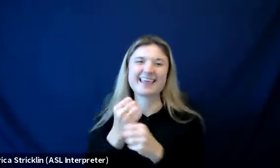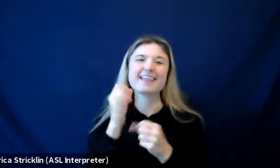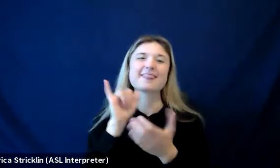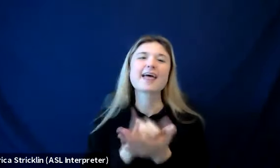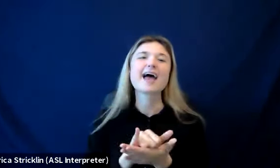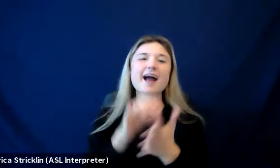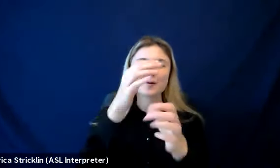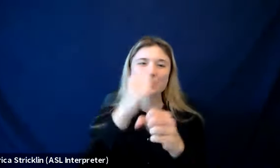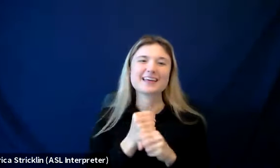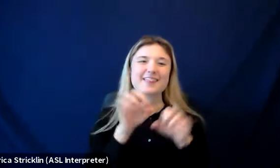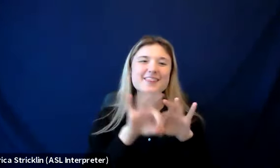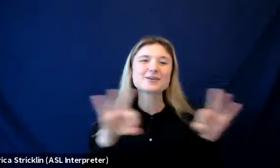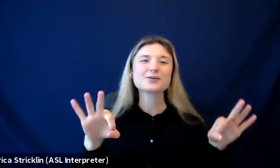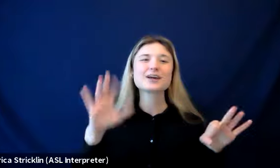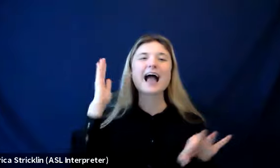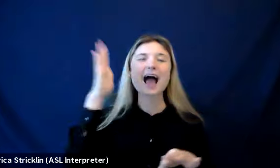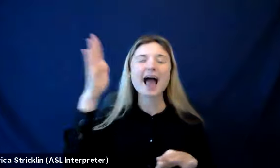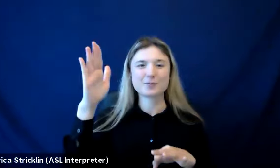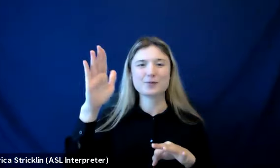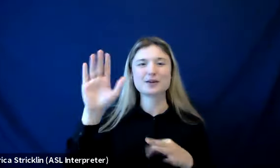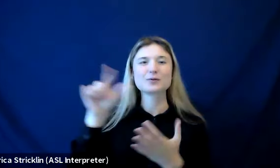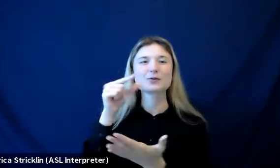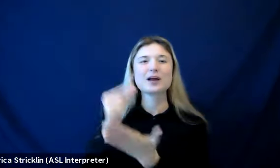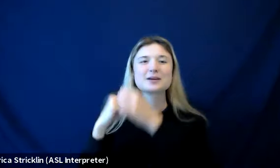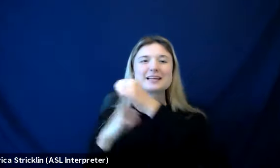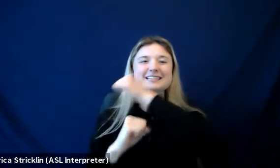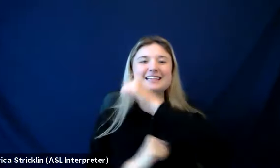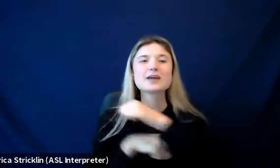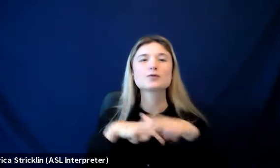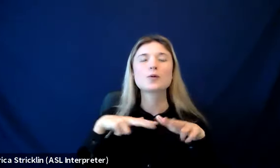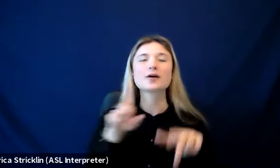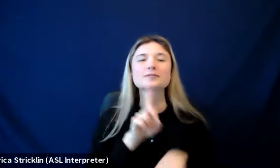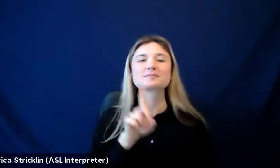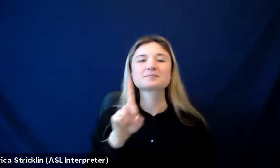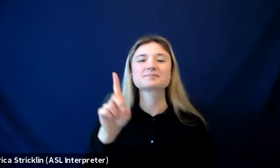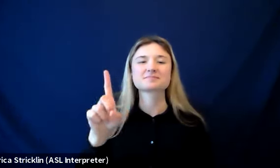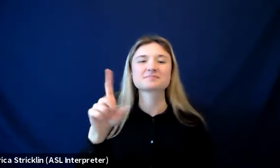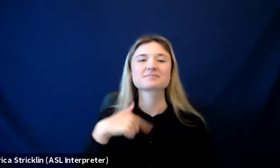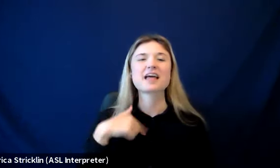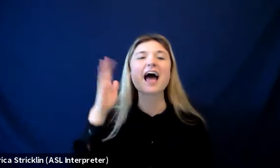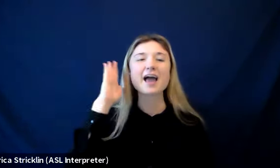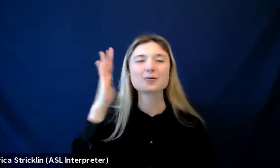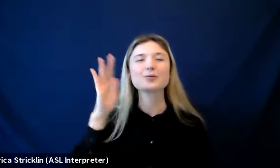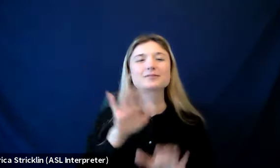I will walk the stage, I will shake the President's hand, I, I do